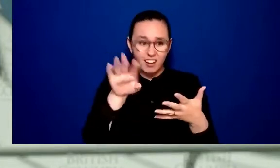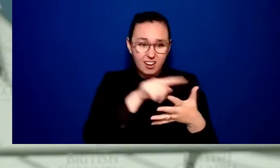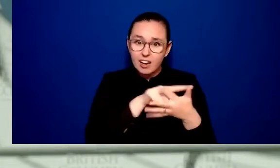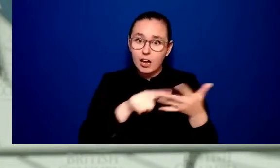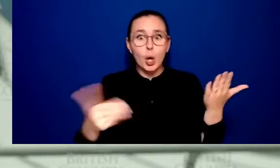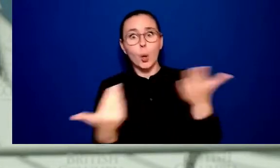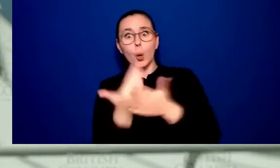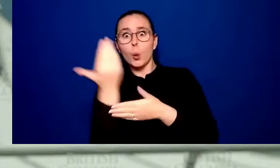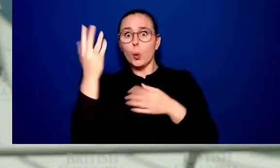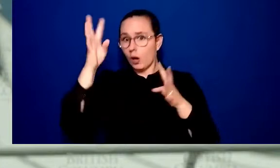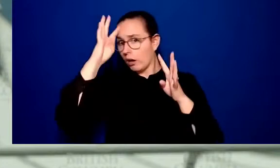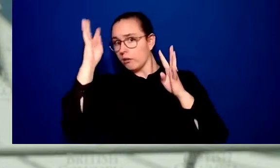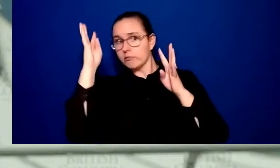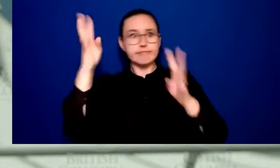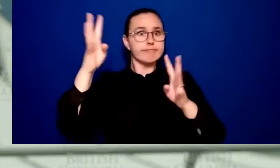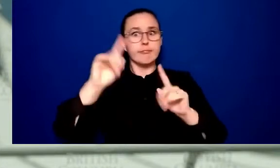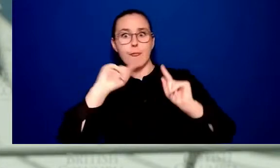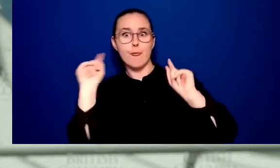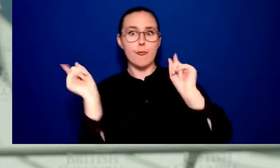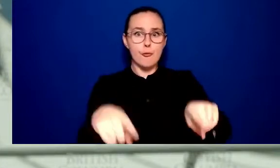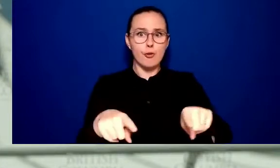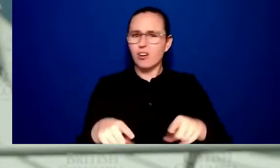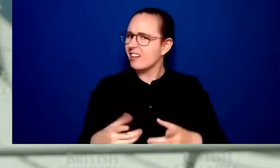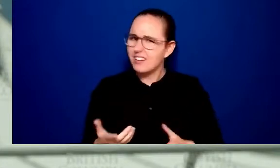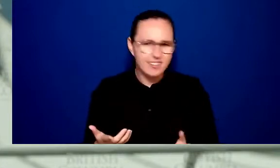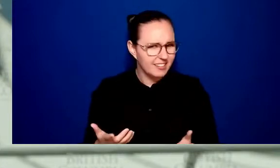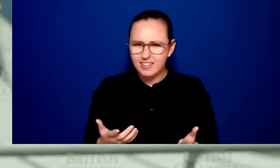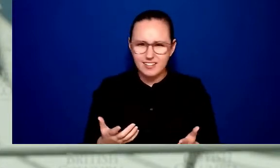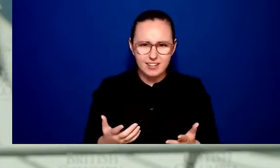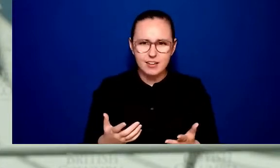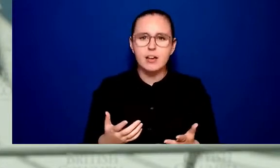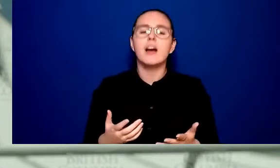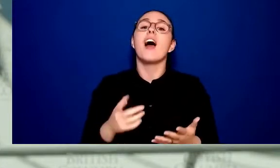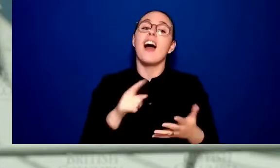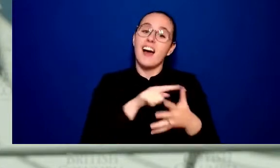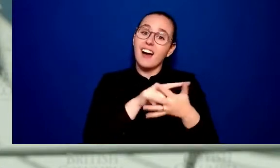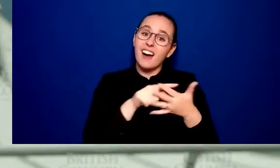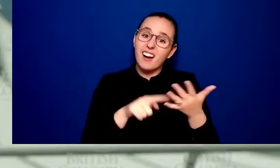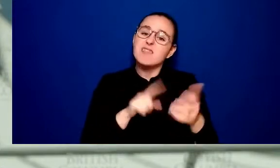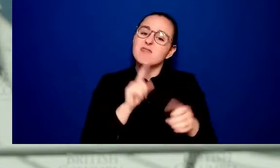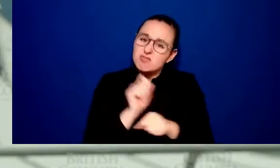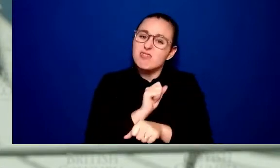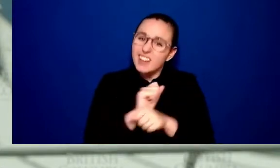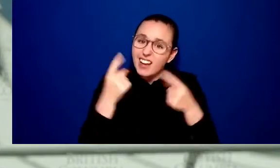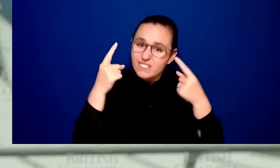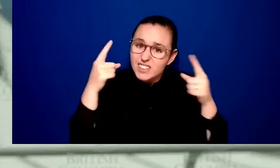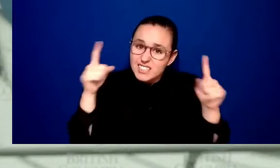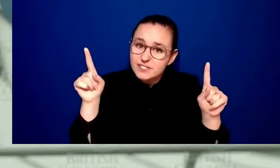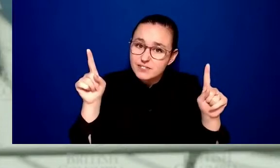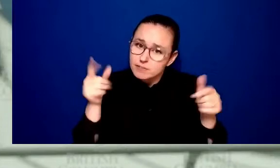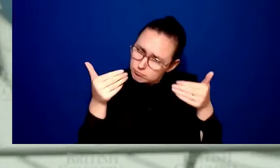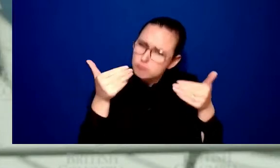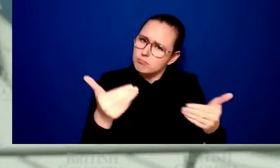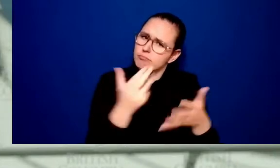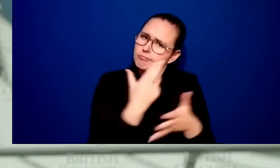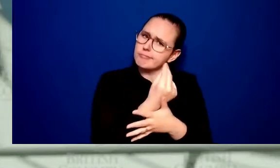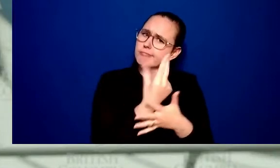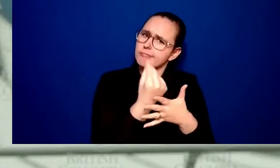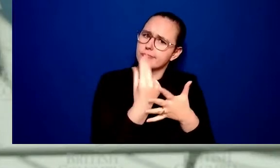those communities that are impacted now we're seeing the